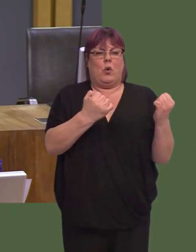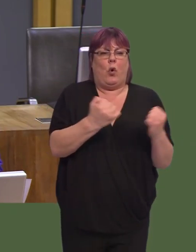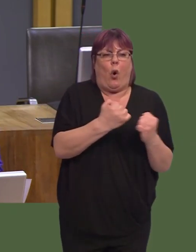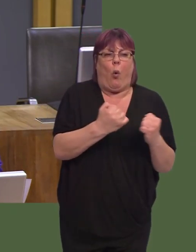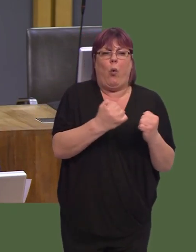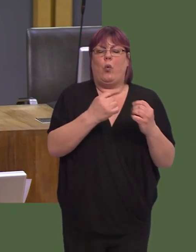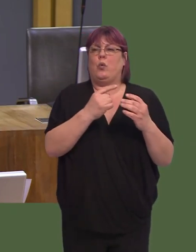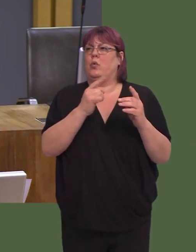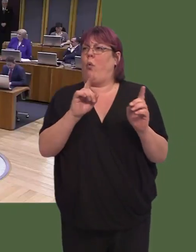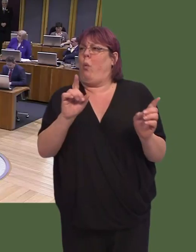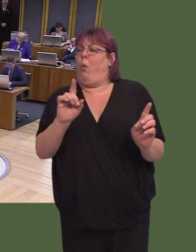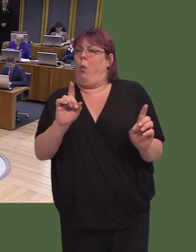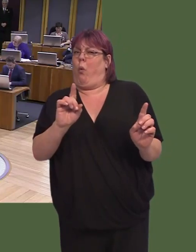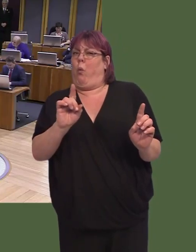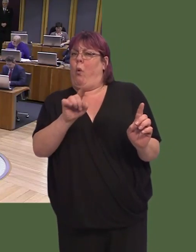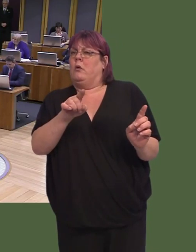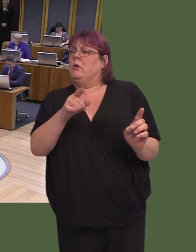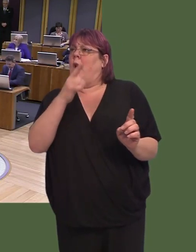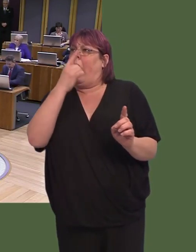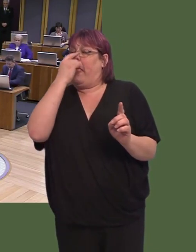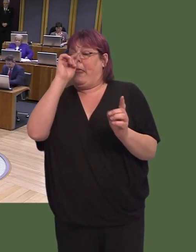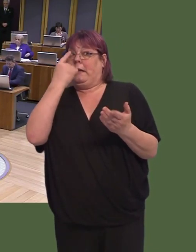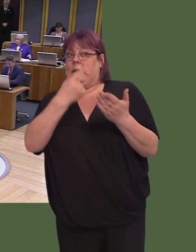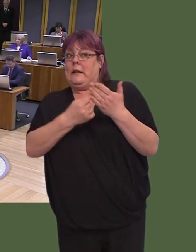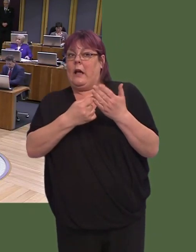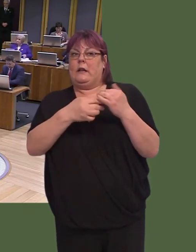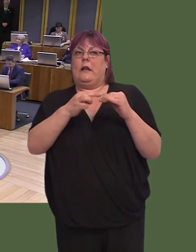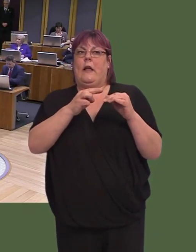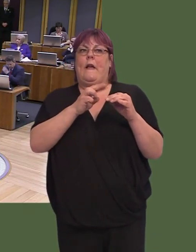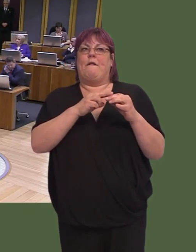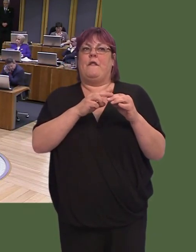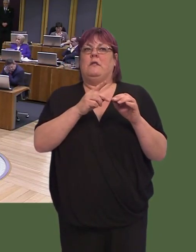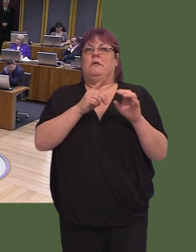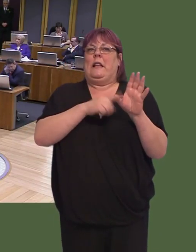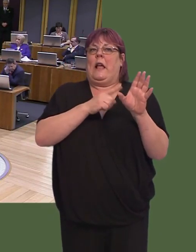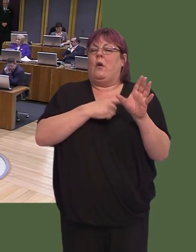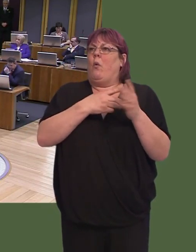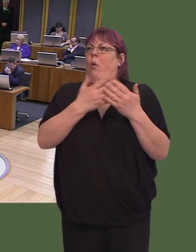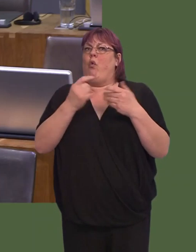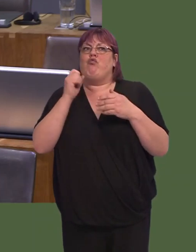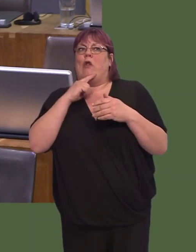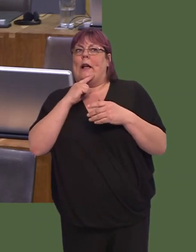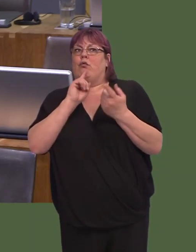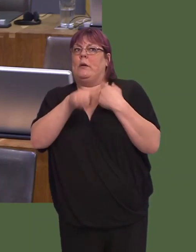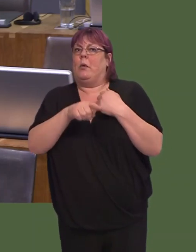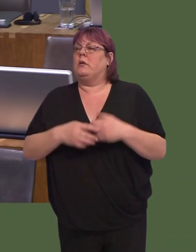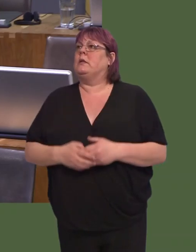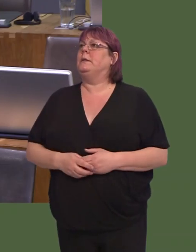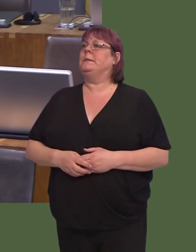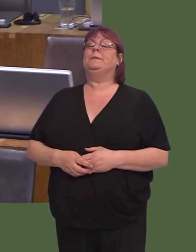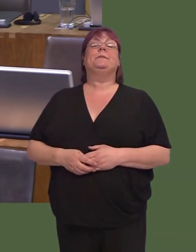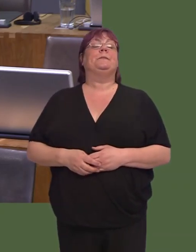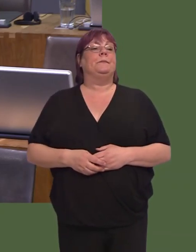Julie James AM: My understanding is that the Cabinet Secretary for Health and Social Services has already asked the chief ambulance services commissioner to review the monitoring of amber